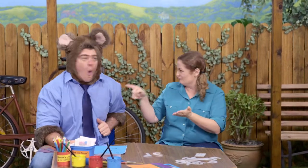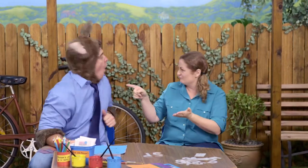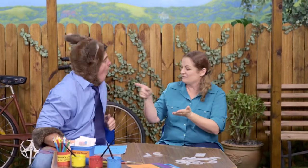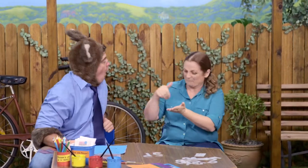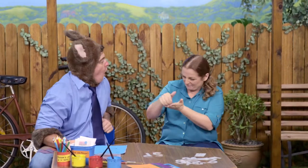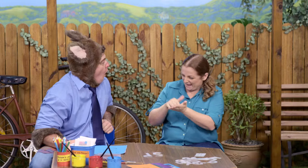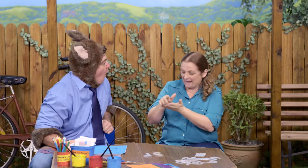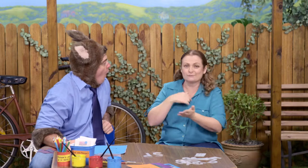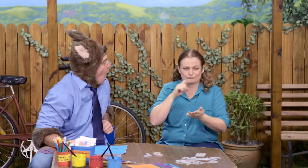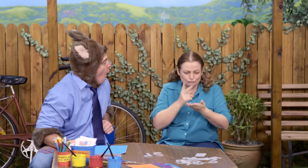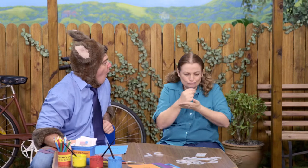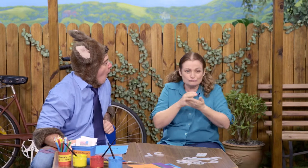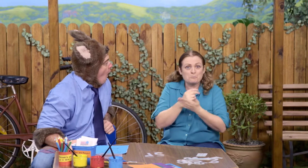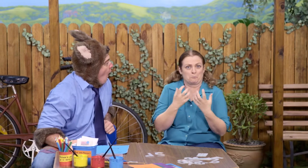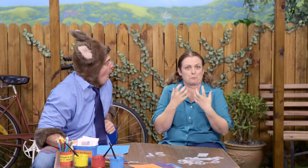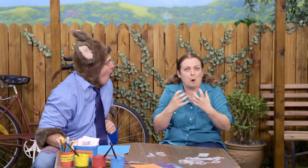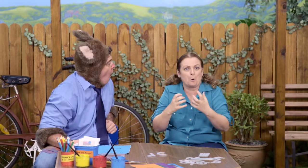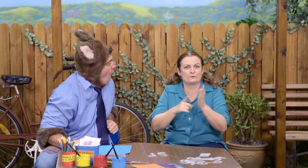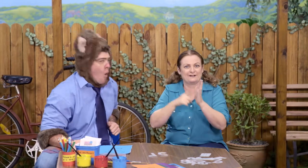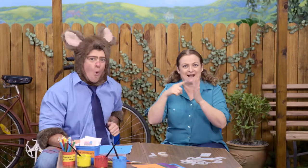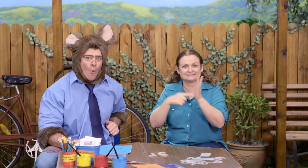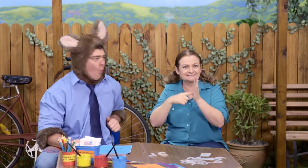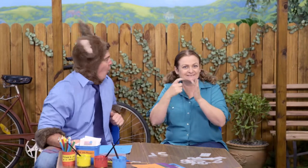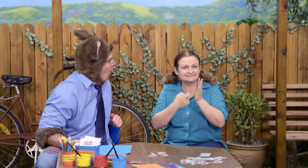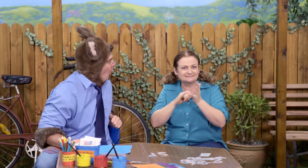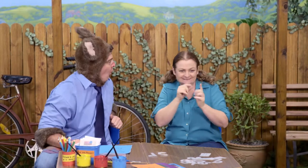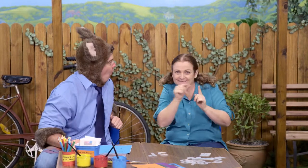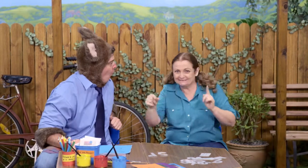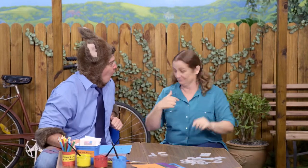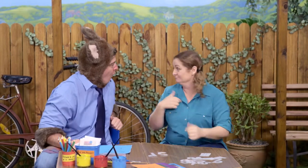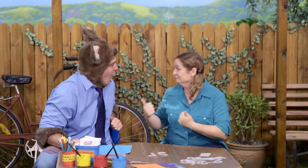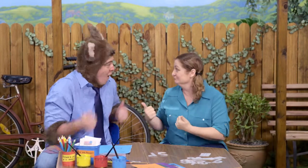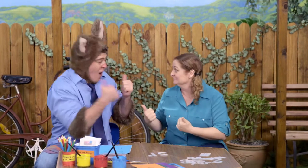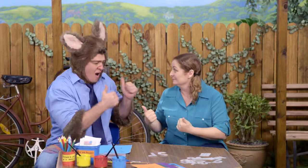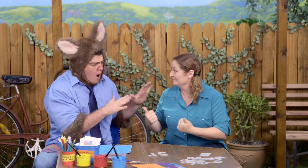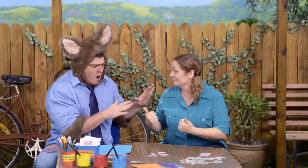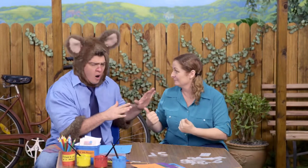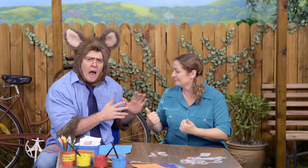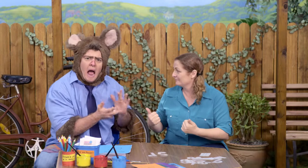Oh. You start painting these, and I'm going to cut out some more letters, OK?